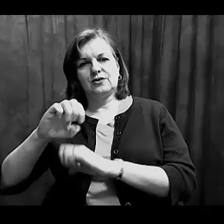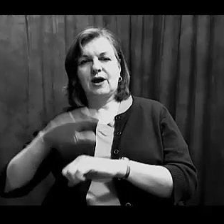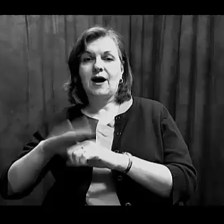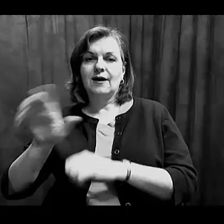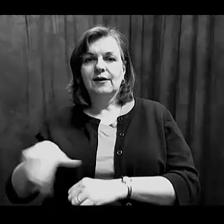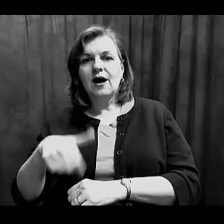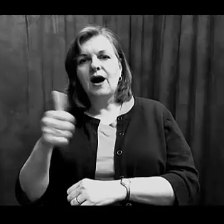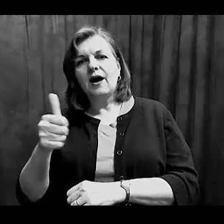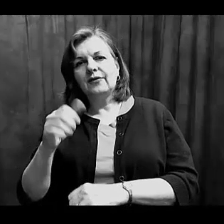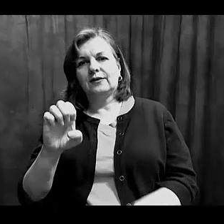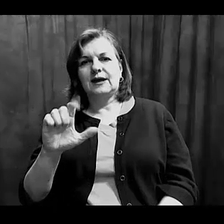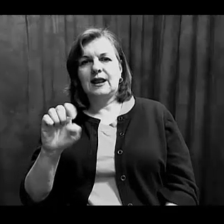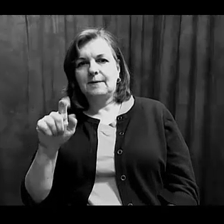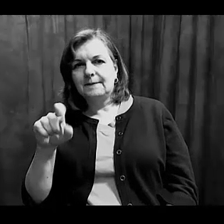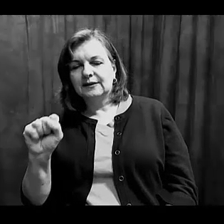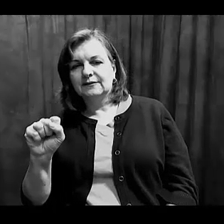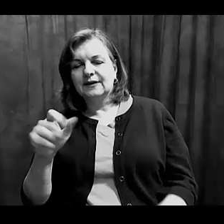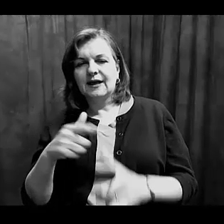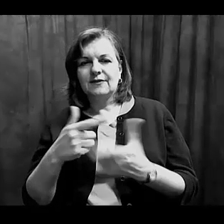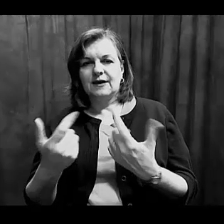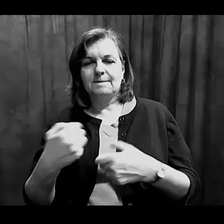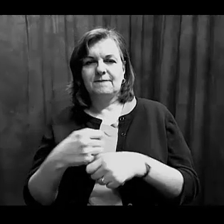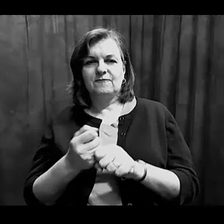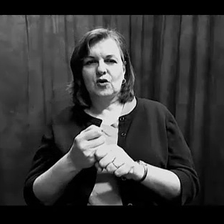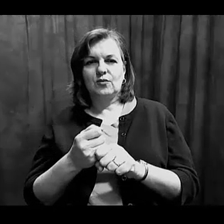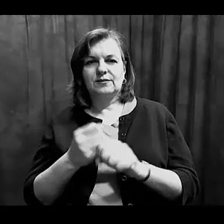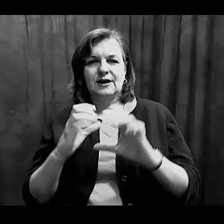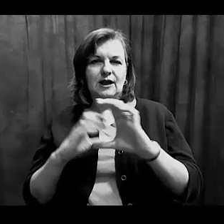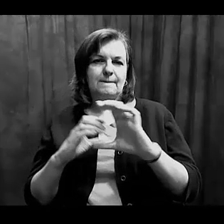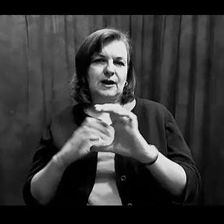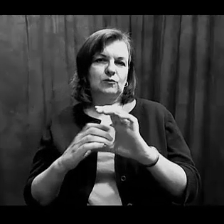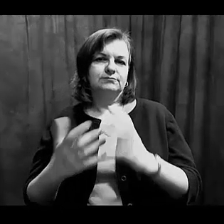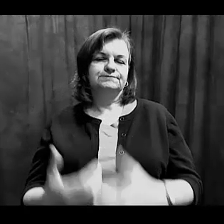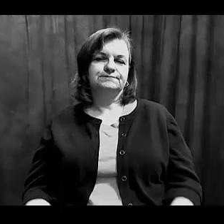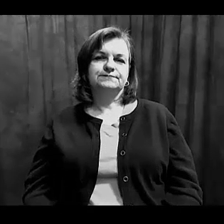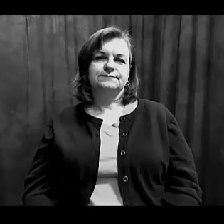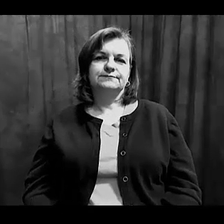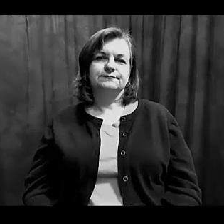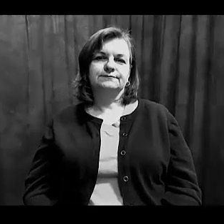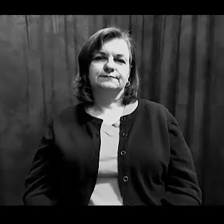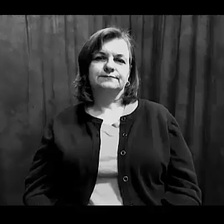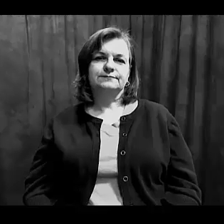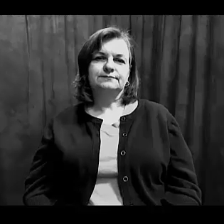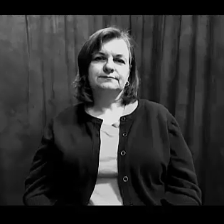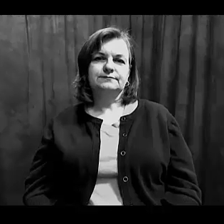electrons on other elements and actually form compounds